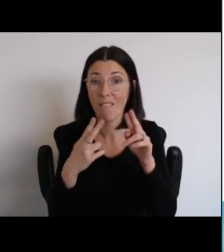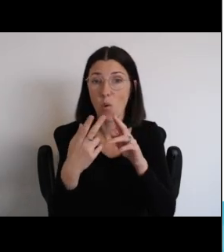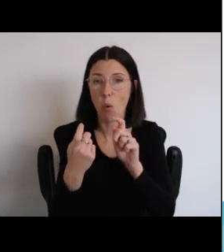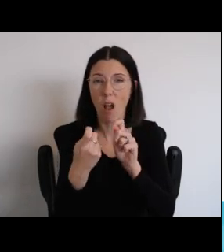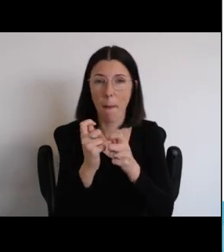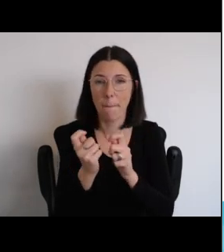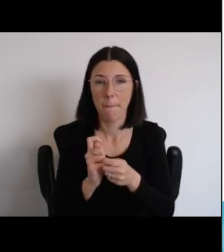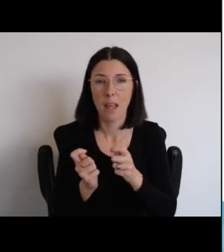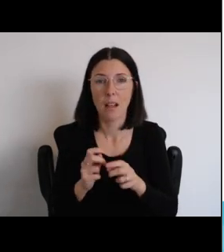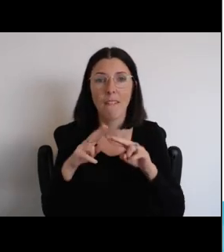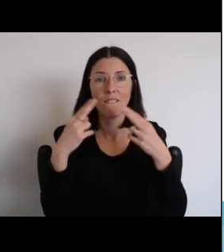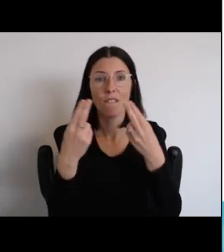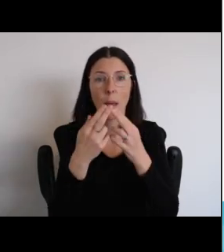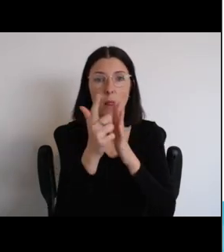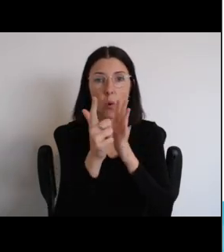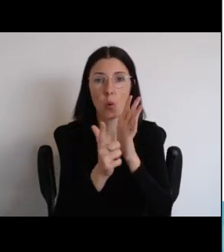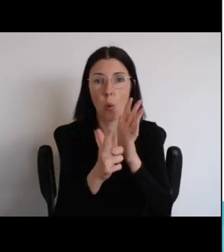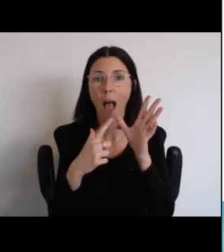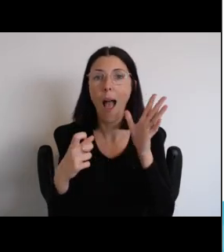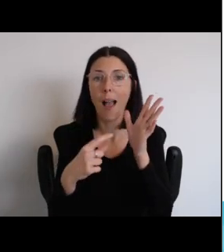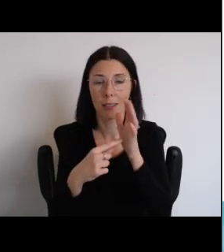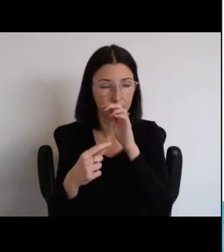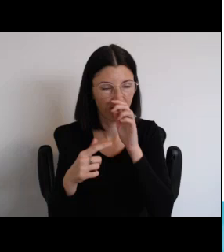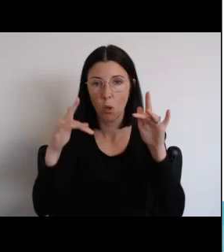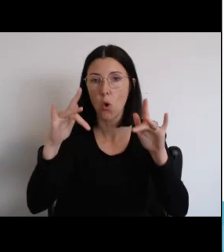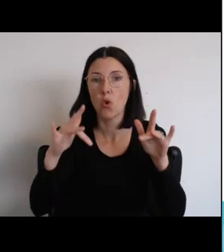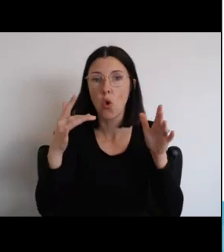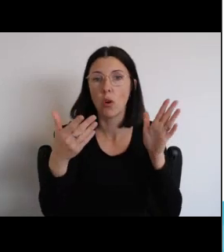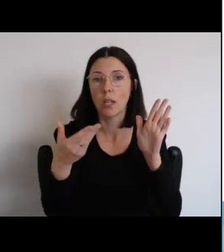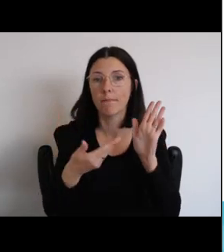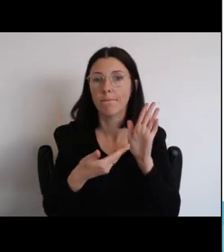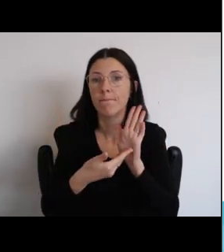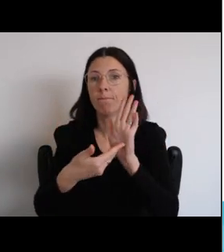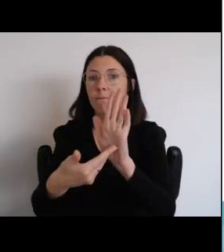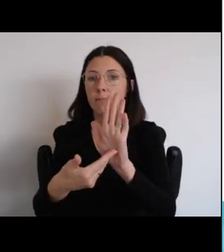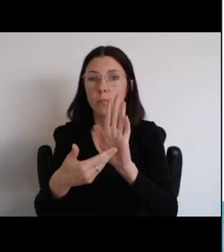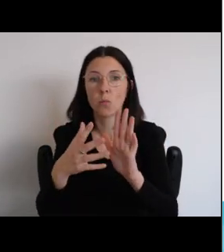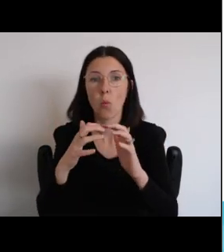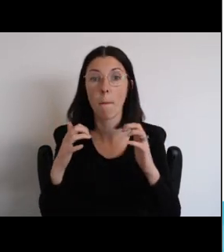presented to the parliament but consultation with all of the stakeholders has taken place and that